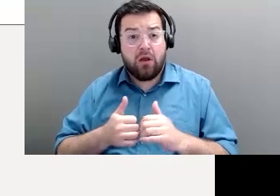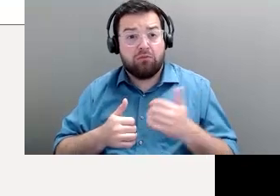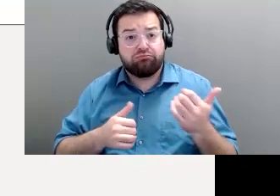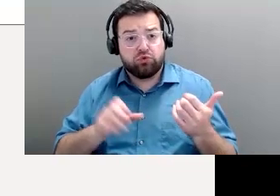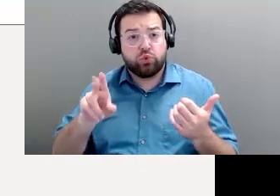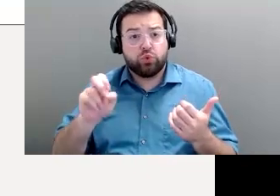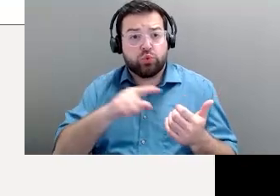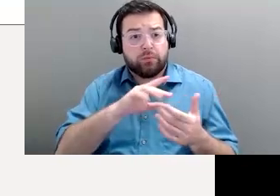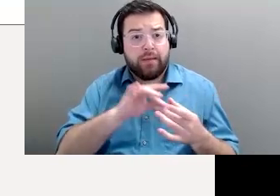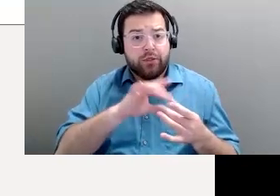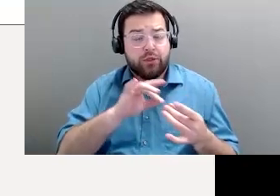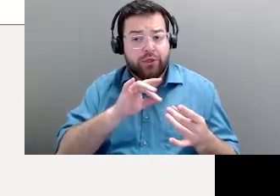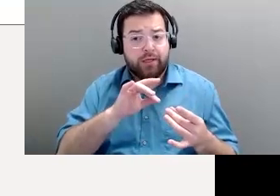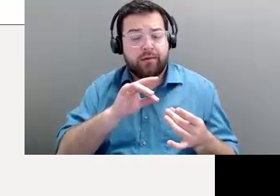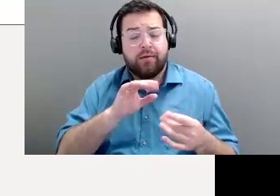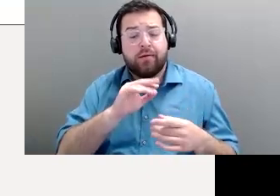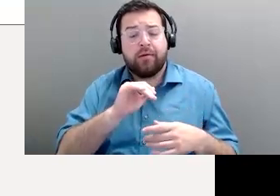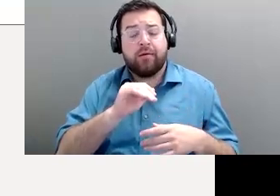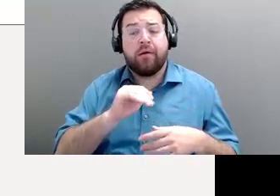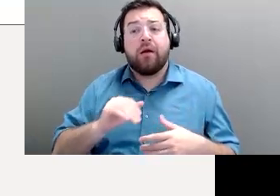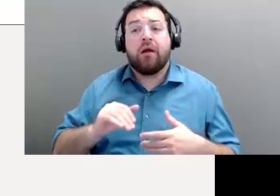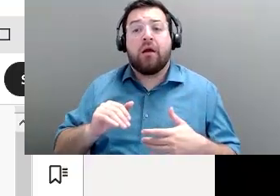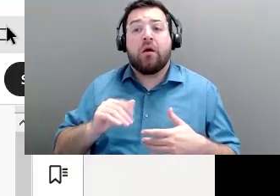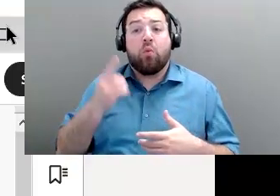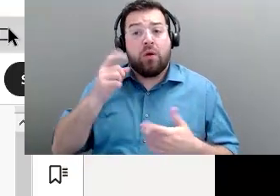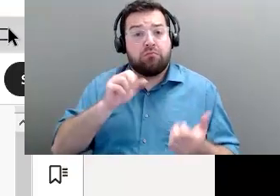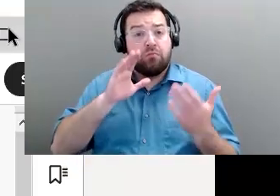that we can provide, RSI to our students is.